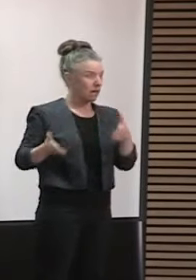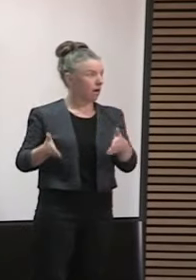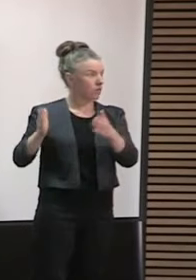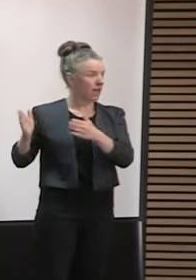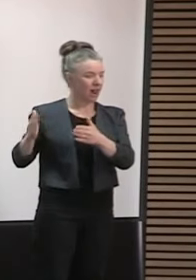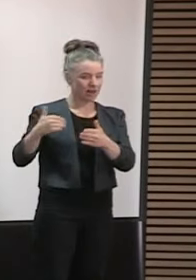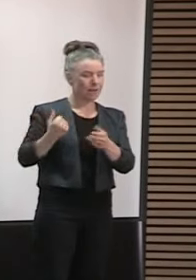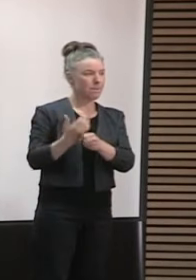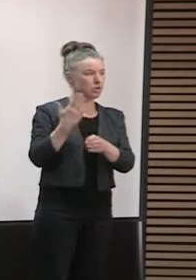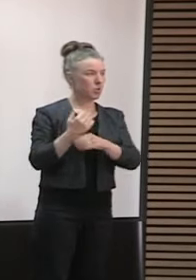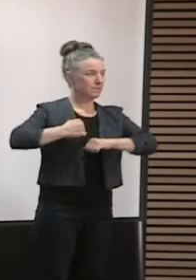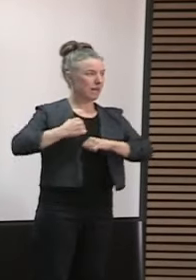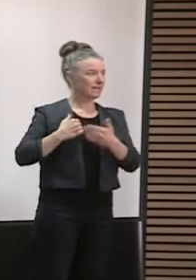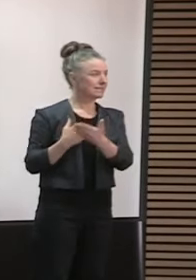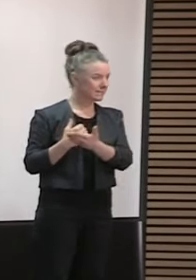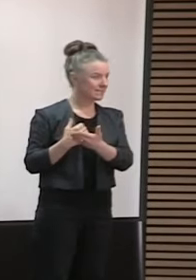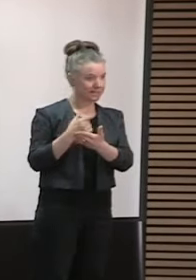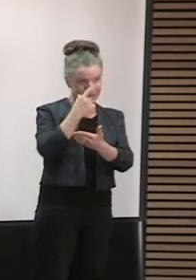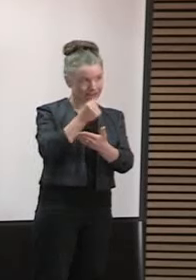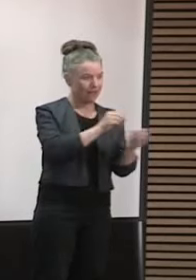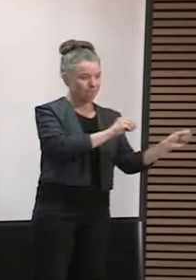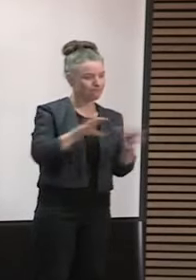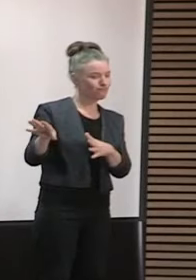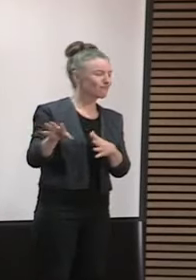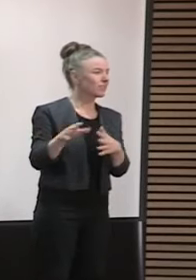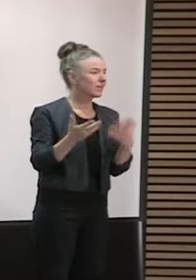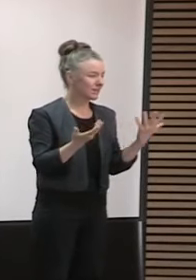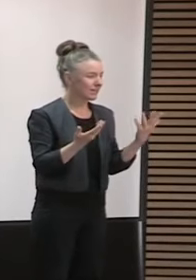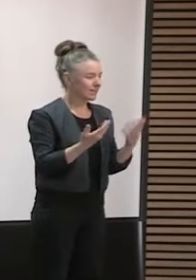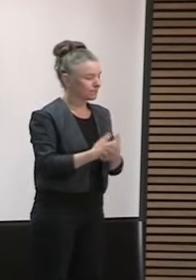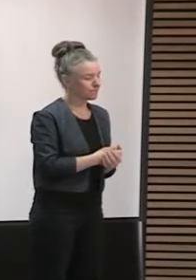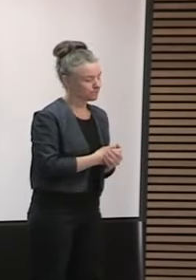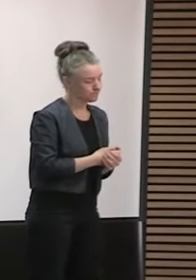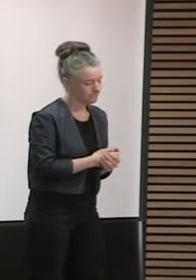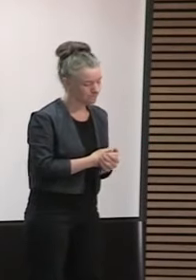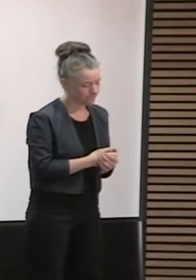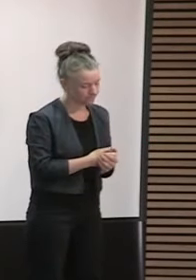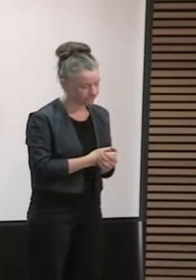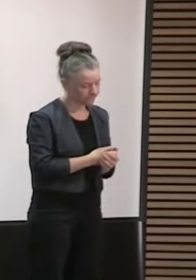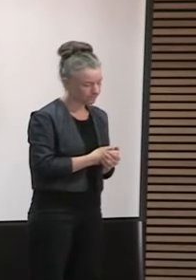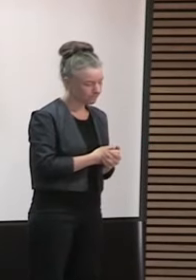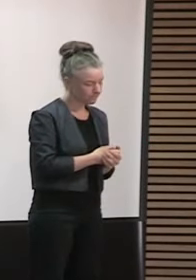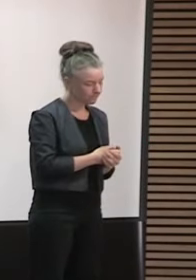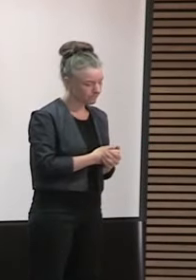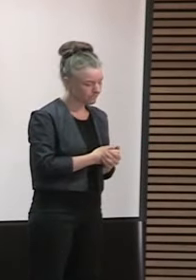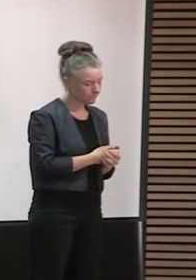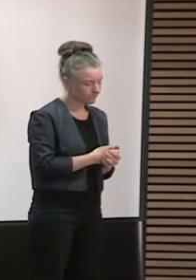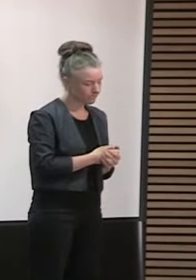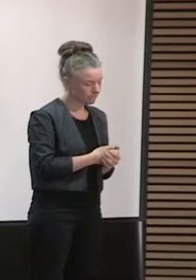Friday and we'll continue to review as necessary and the